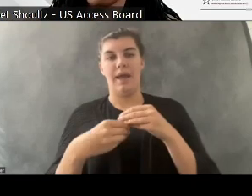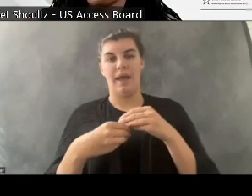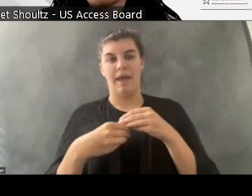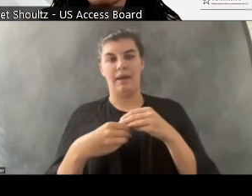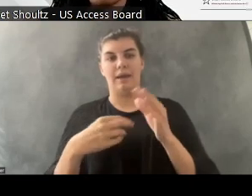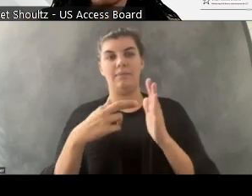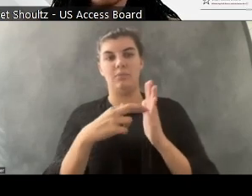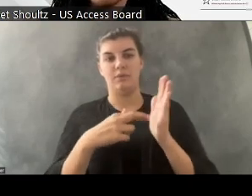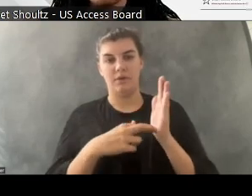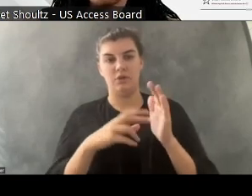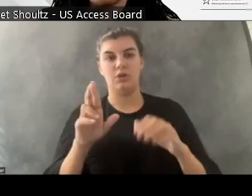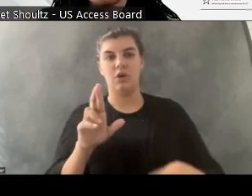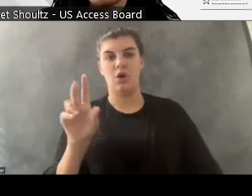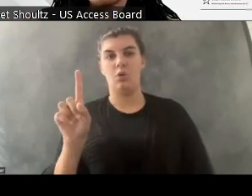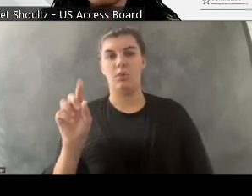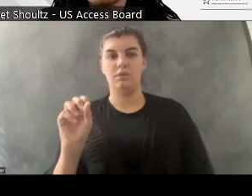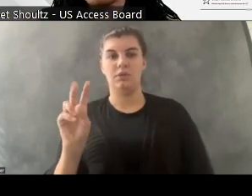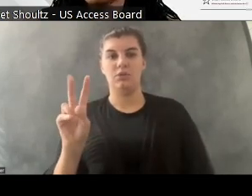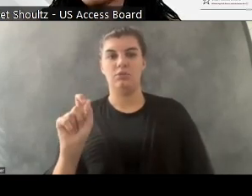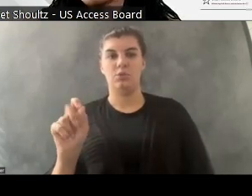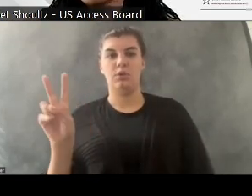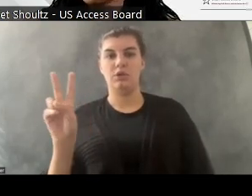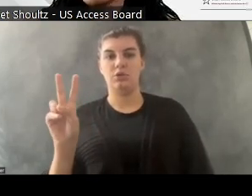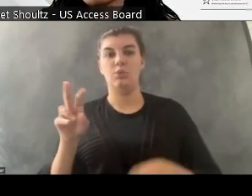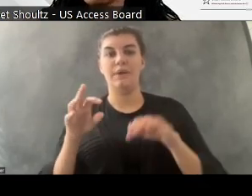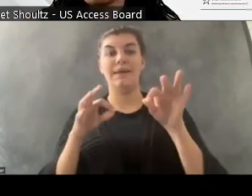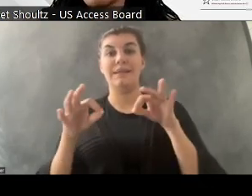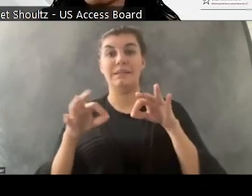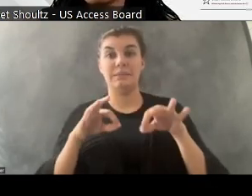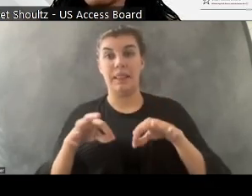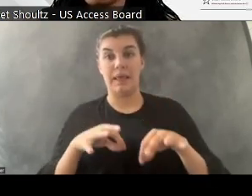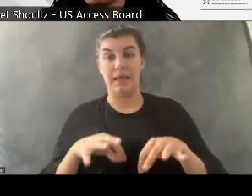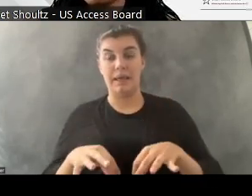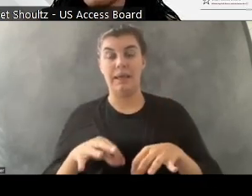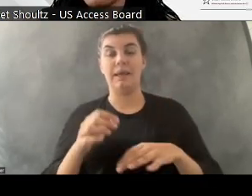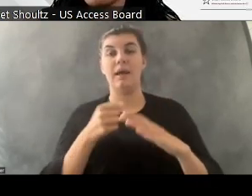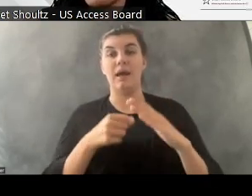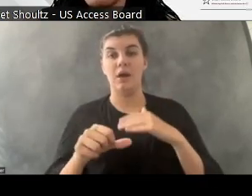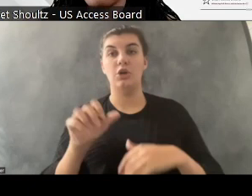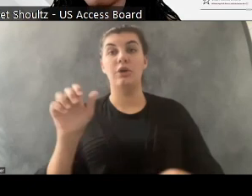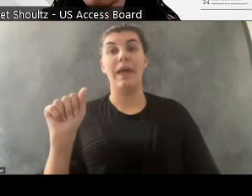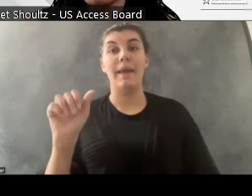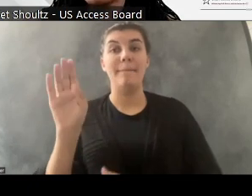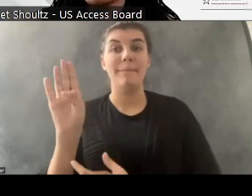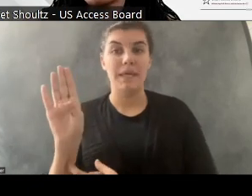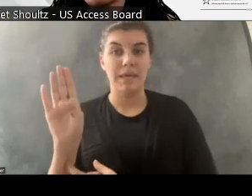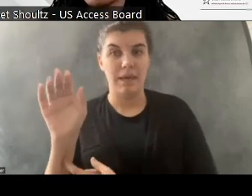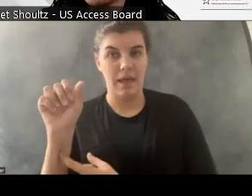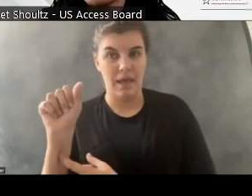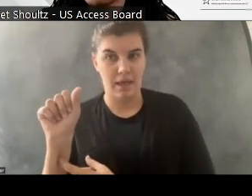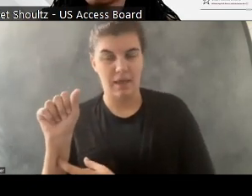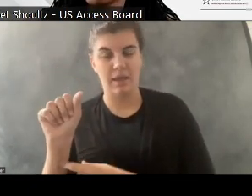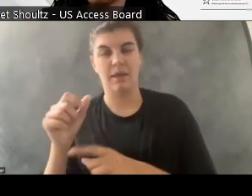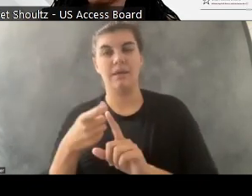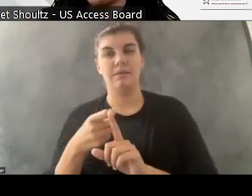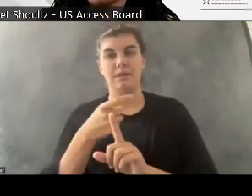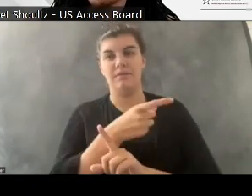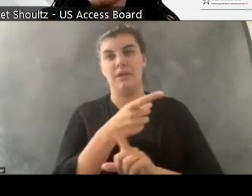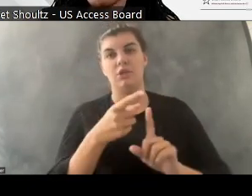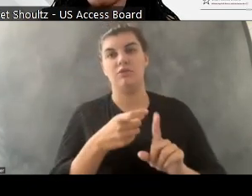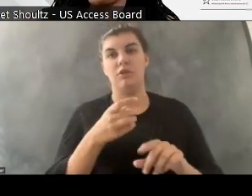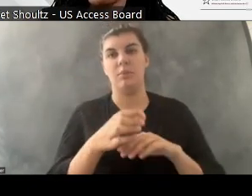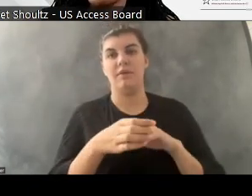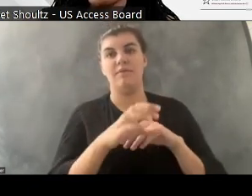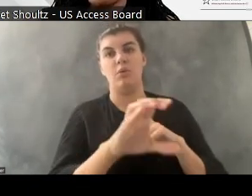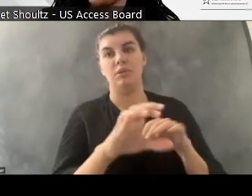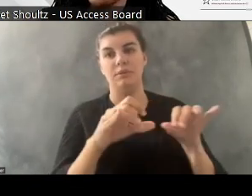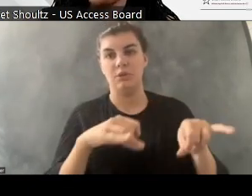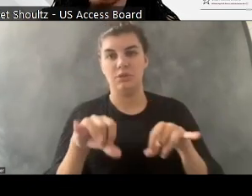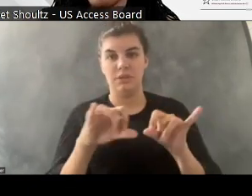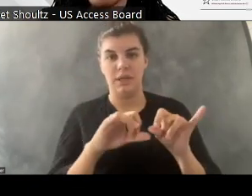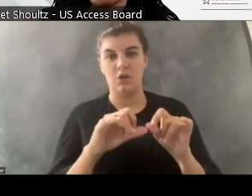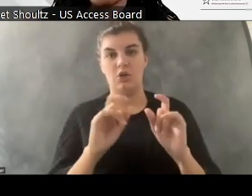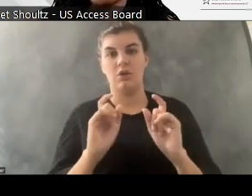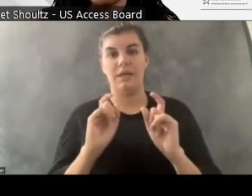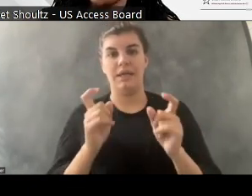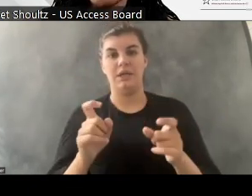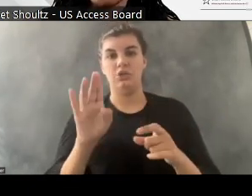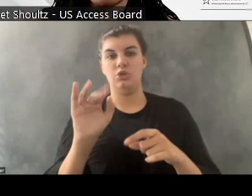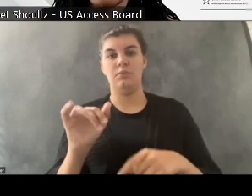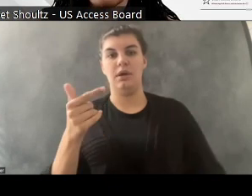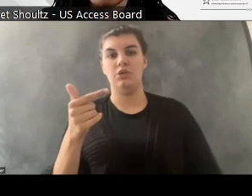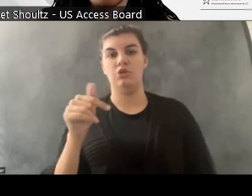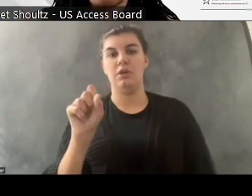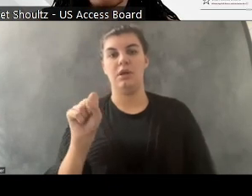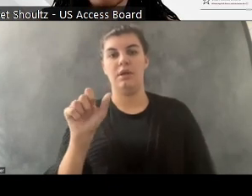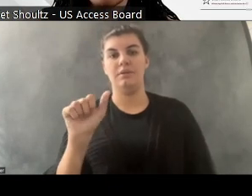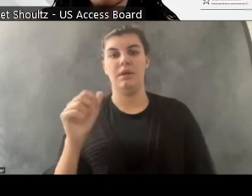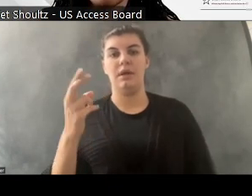R102.2 explaining that under the ABA, deviations from an enforceable standard issued by GSA, HUD,